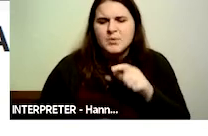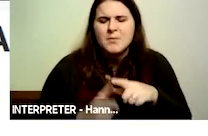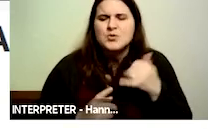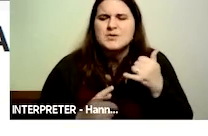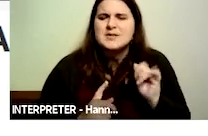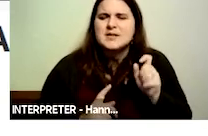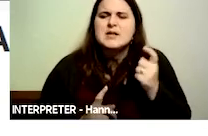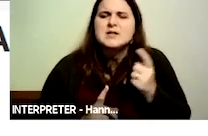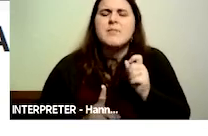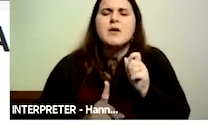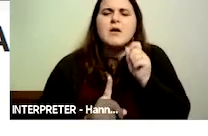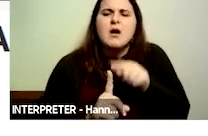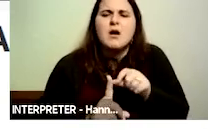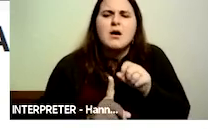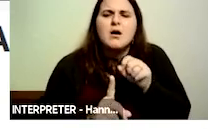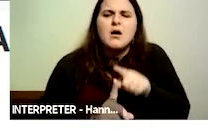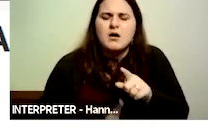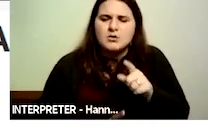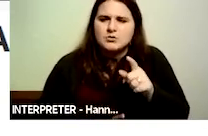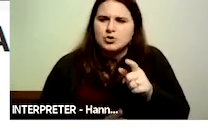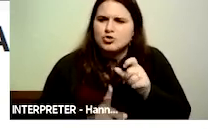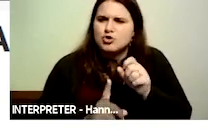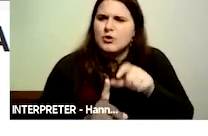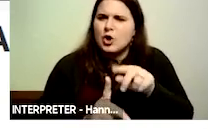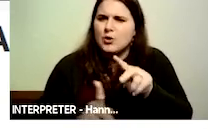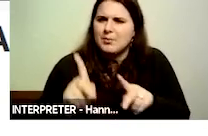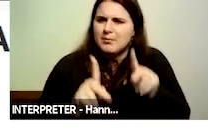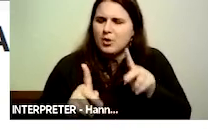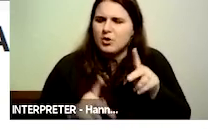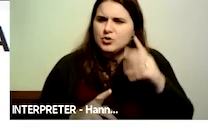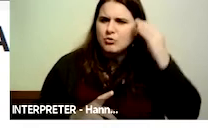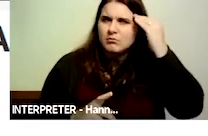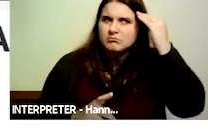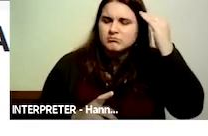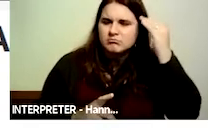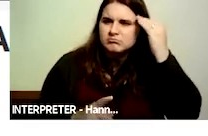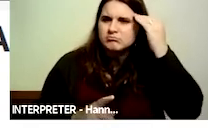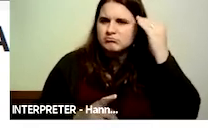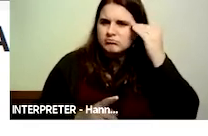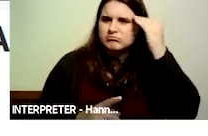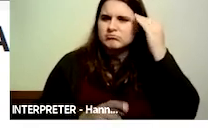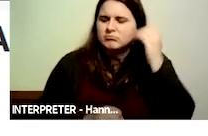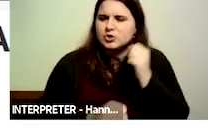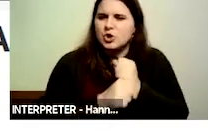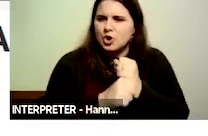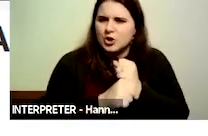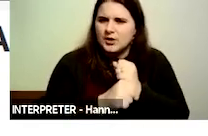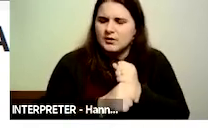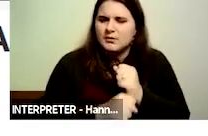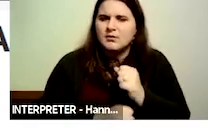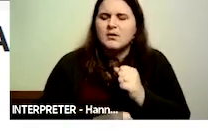Ben Woelk: Security Awareness type activities coming in from different directions so that you're exposed to different threaten factors.